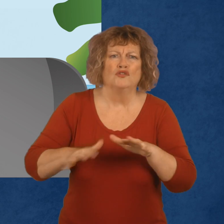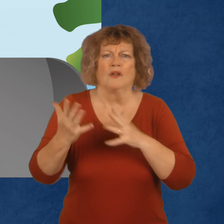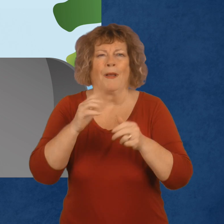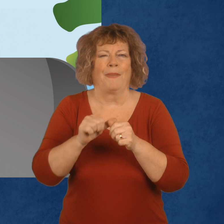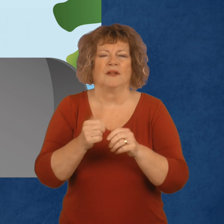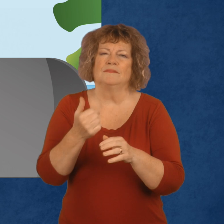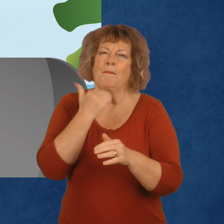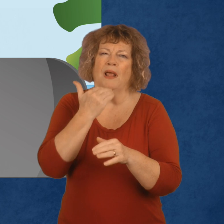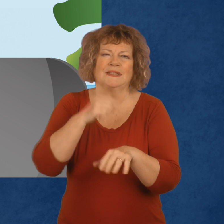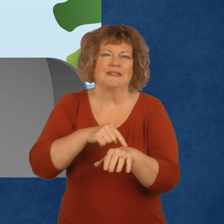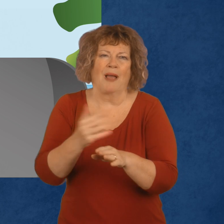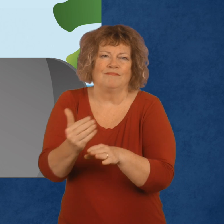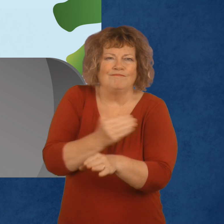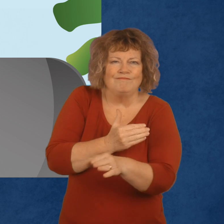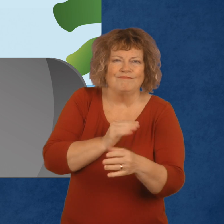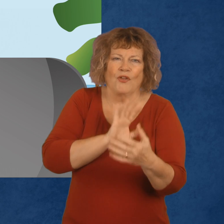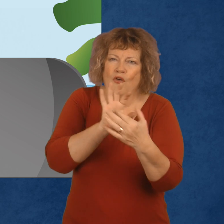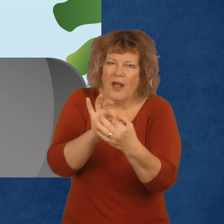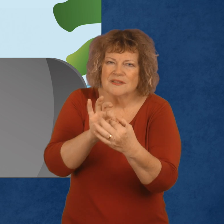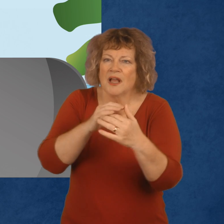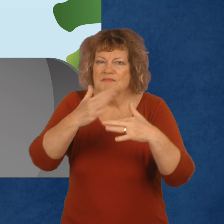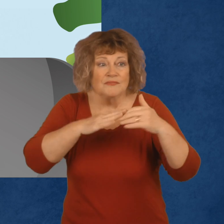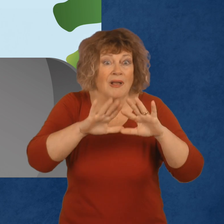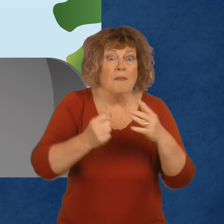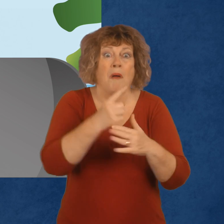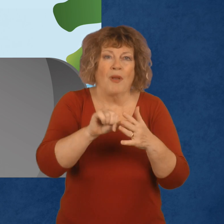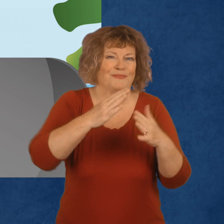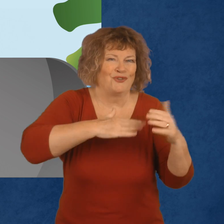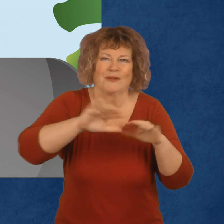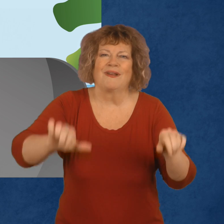You may also get the chance to check that your speakers and microphone are working.